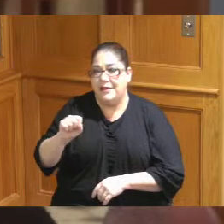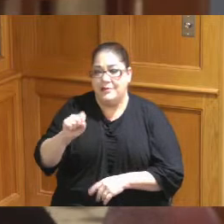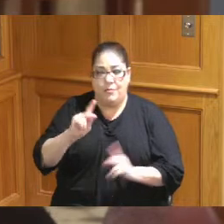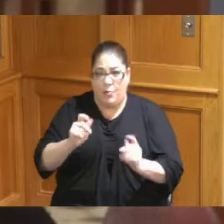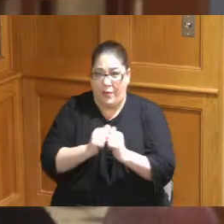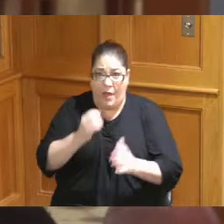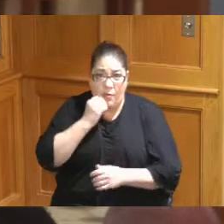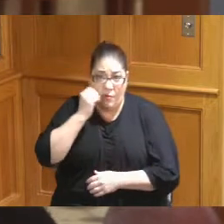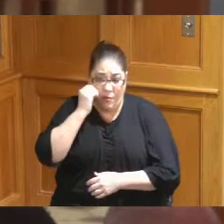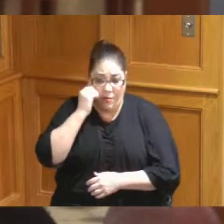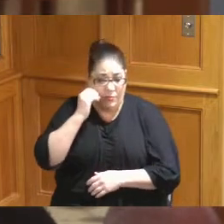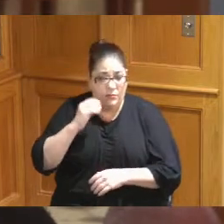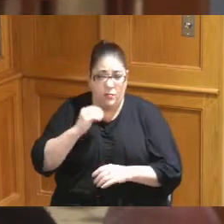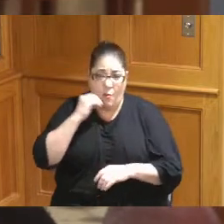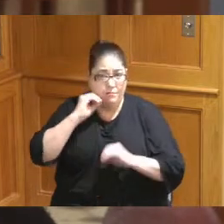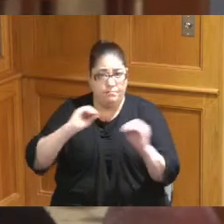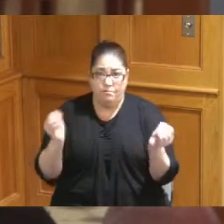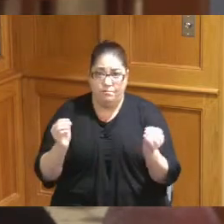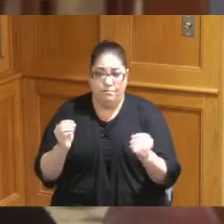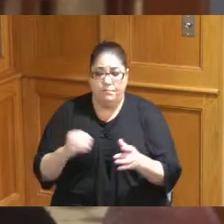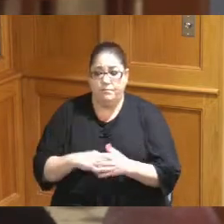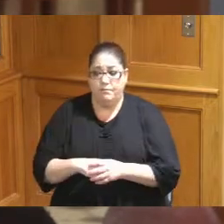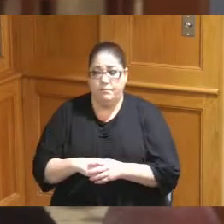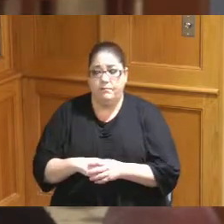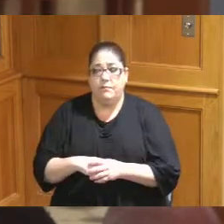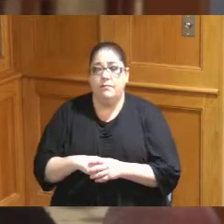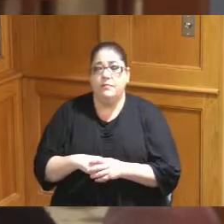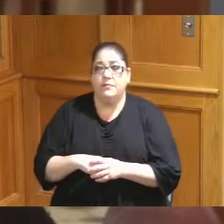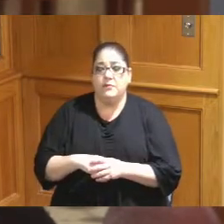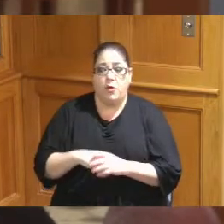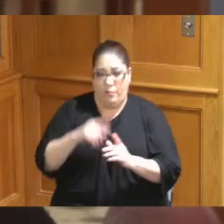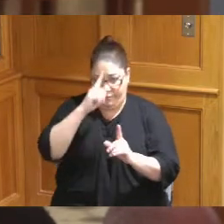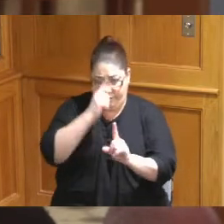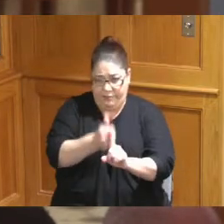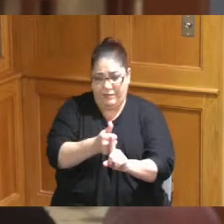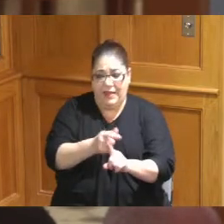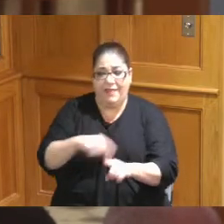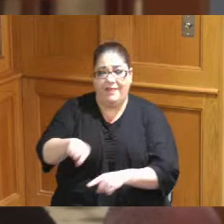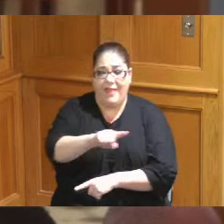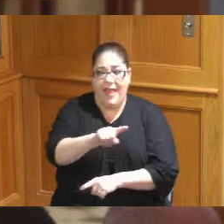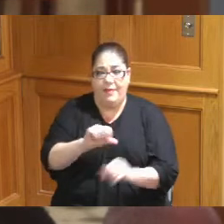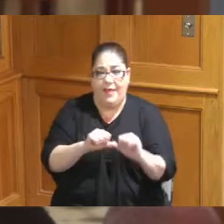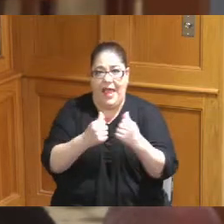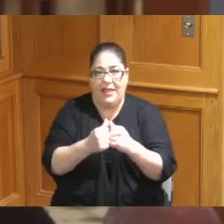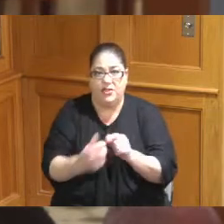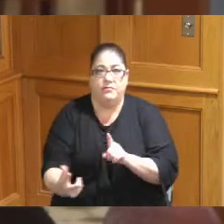so it's really up to the experts to to put those applications into severe strategies